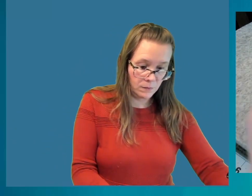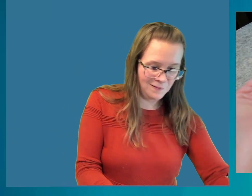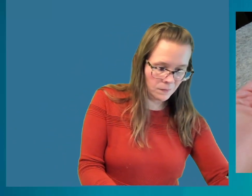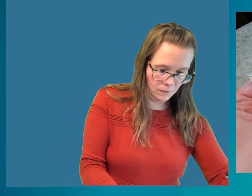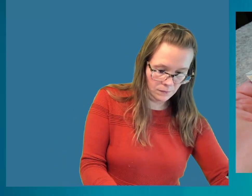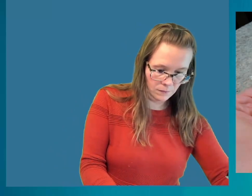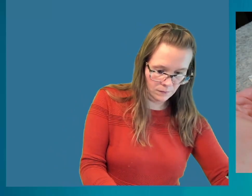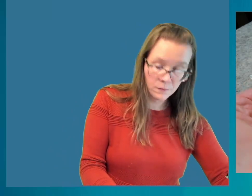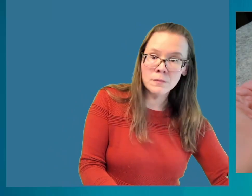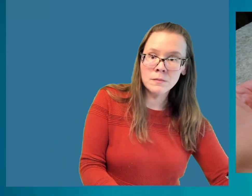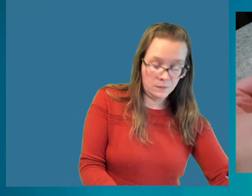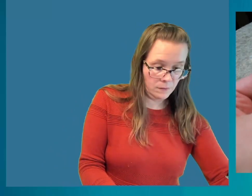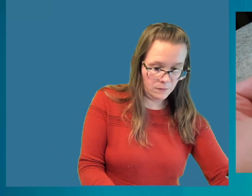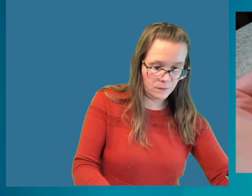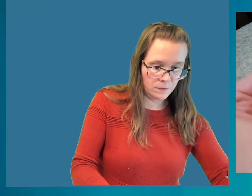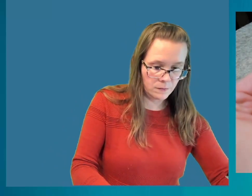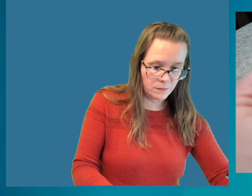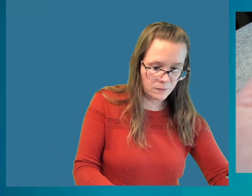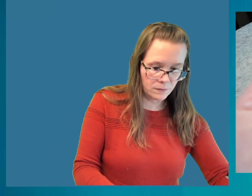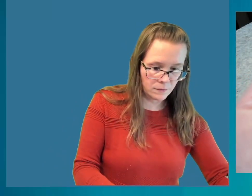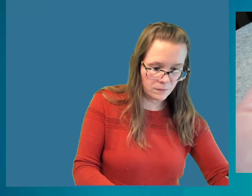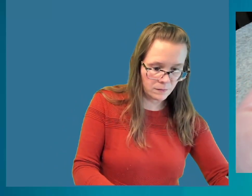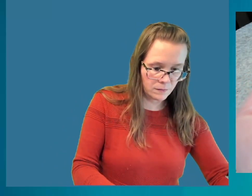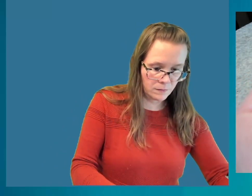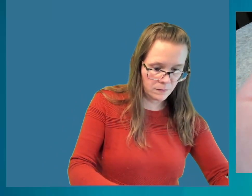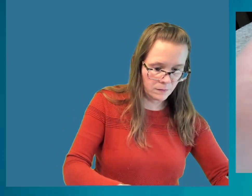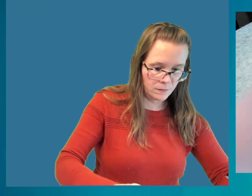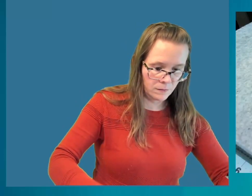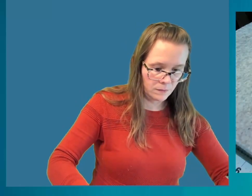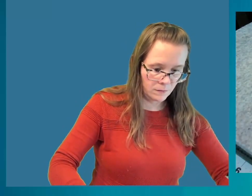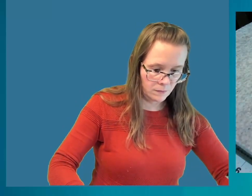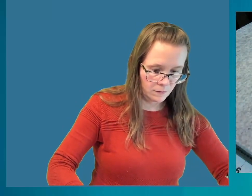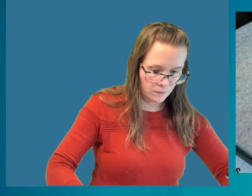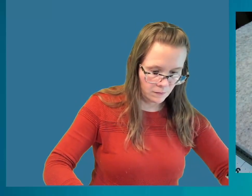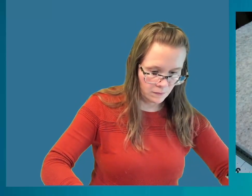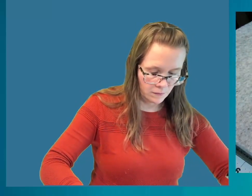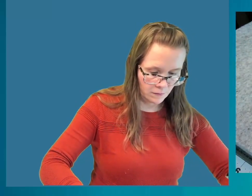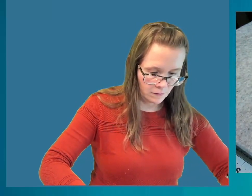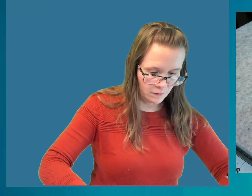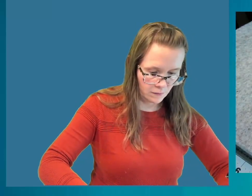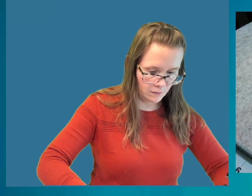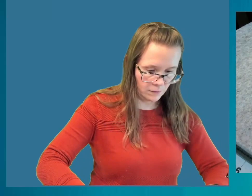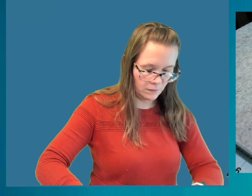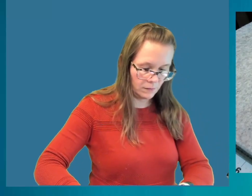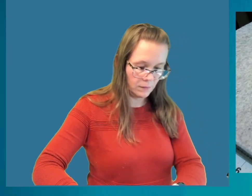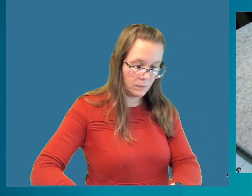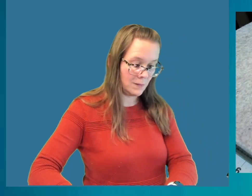to shift. So I try to line it up exactly on those lines, and then I just try to be really careful